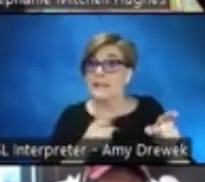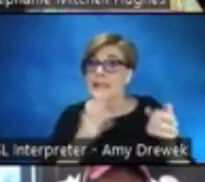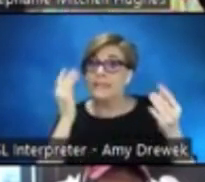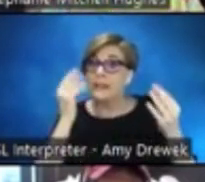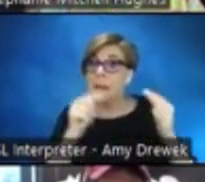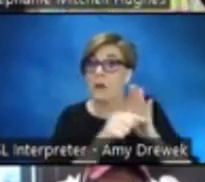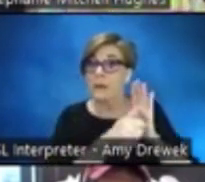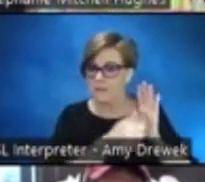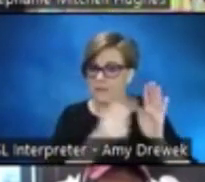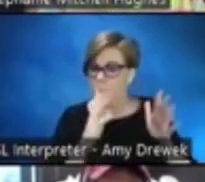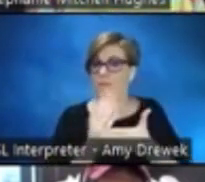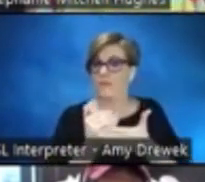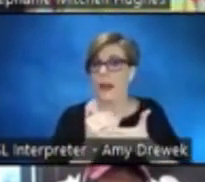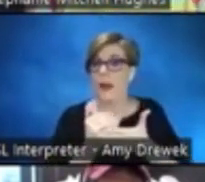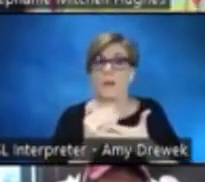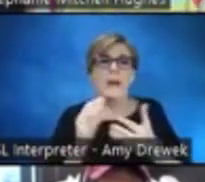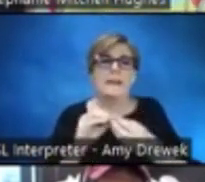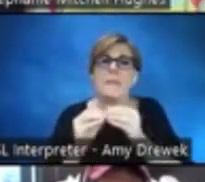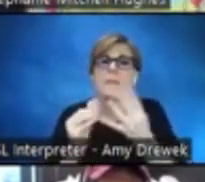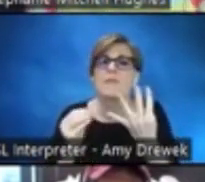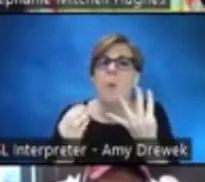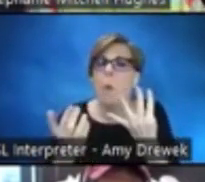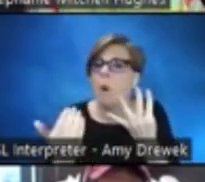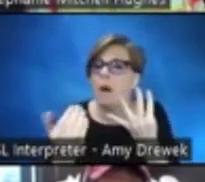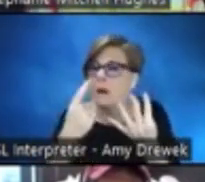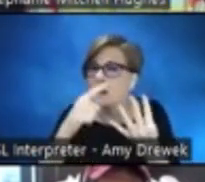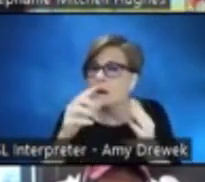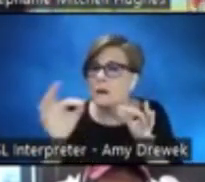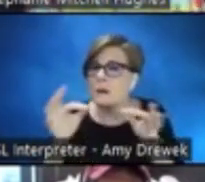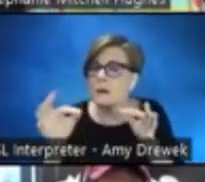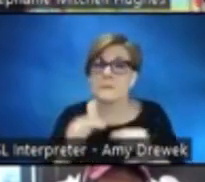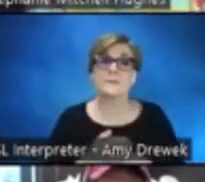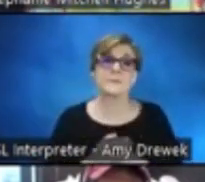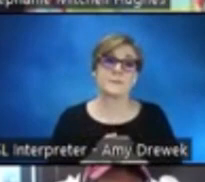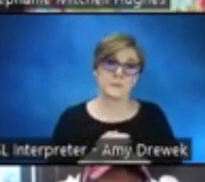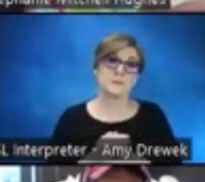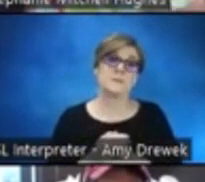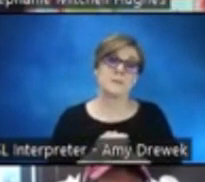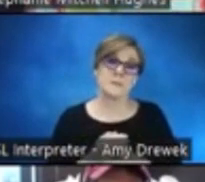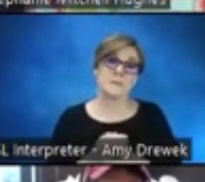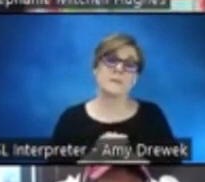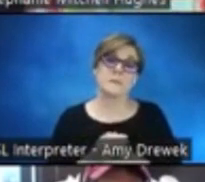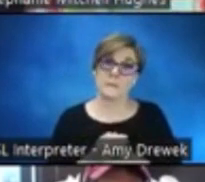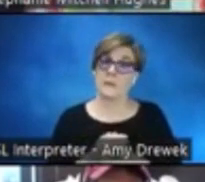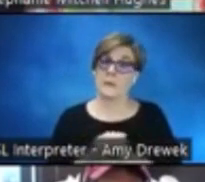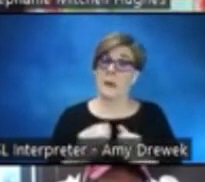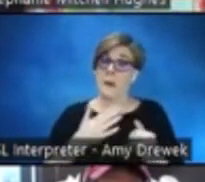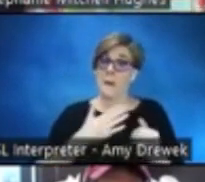WELL, NUMBER FOUR -- WHEN I HAD THE CRISIS AND WROTE ABOUT IT